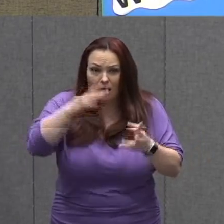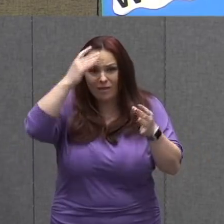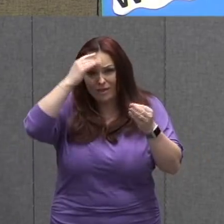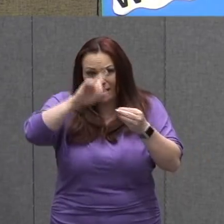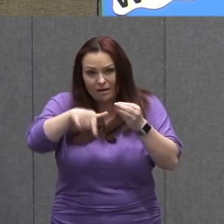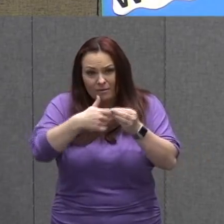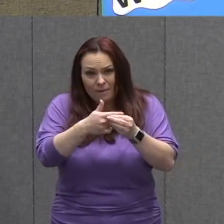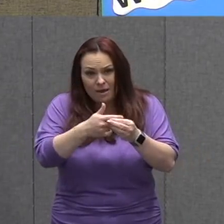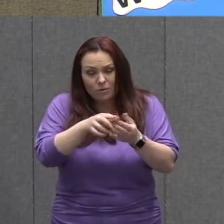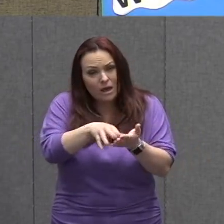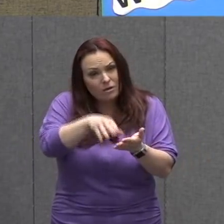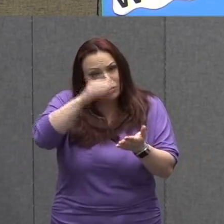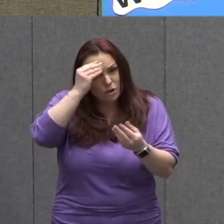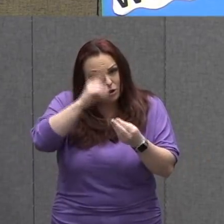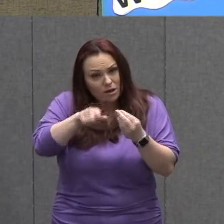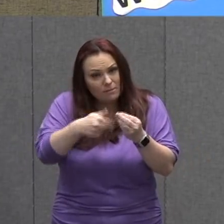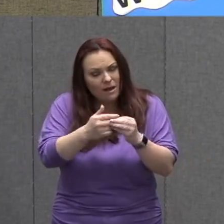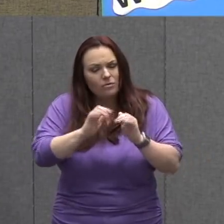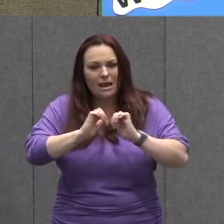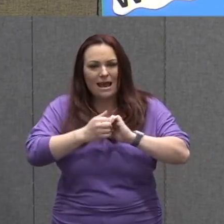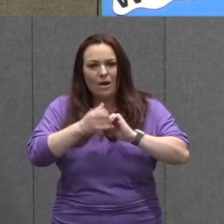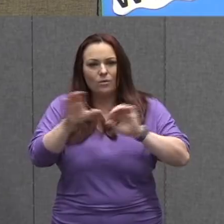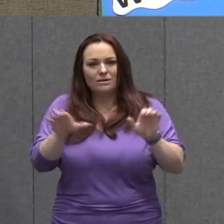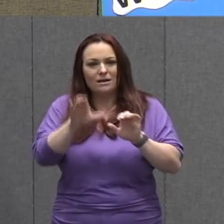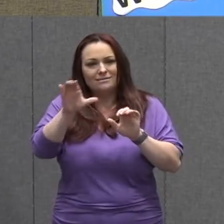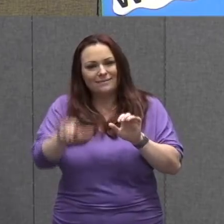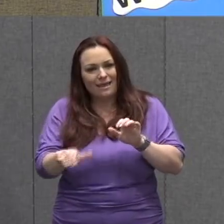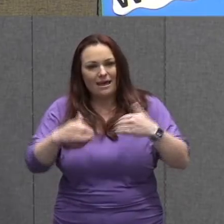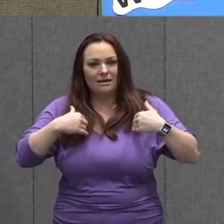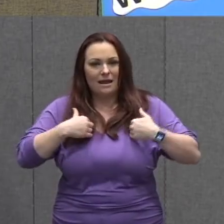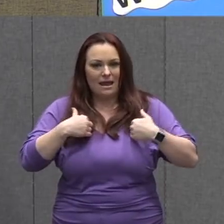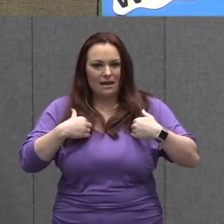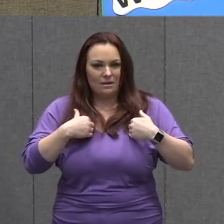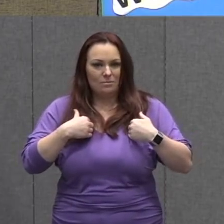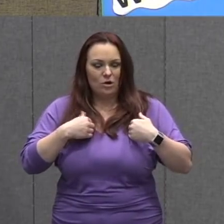how that animal adapts to fit its environment.